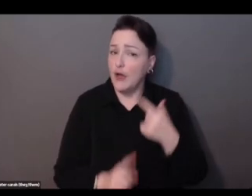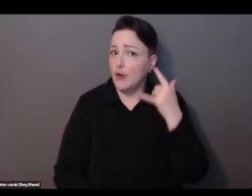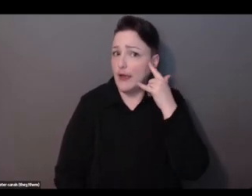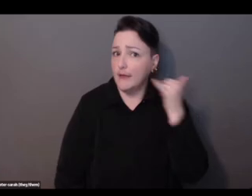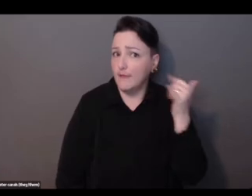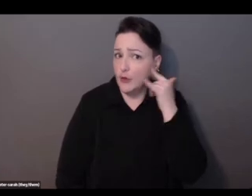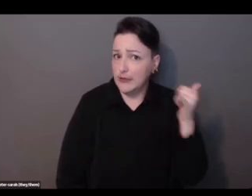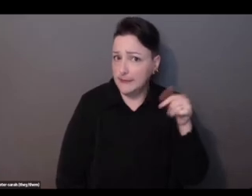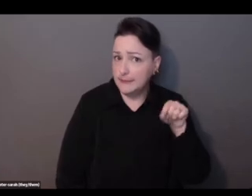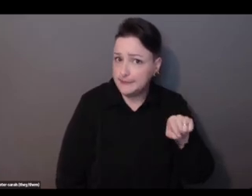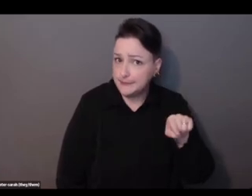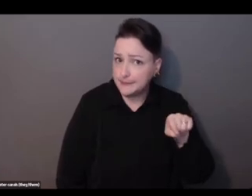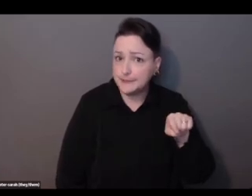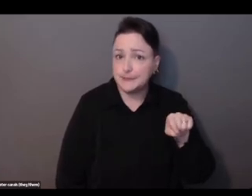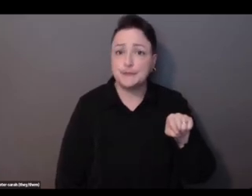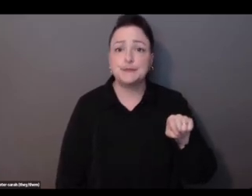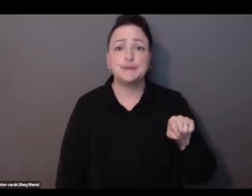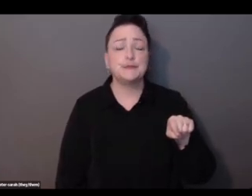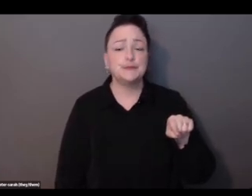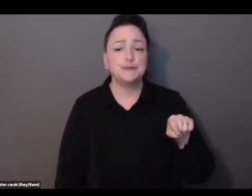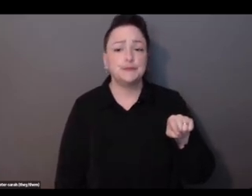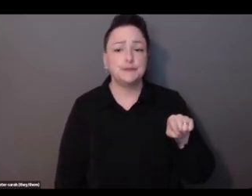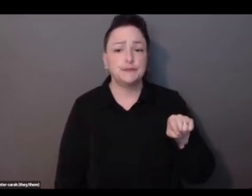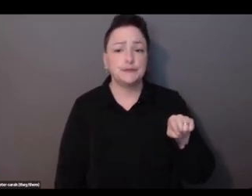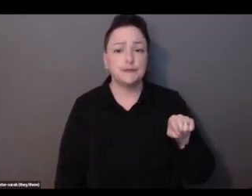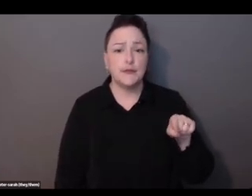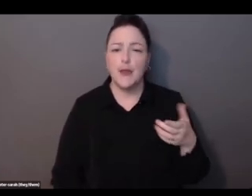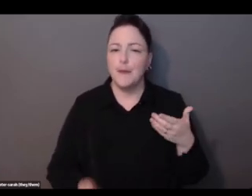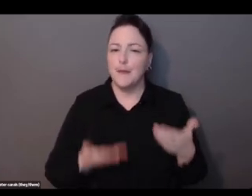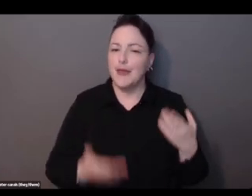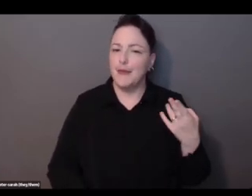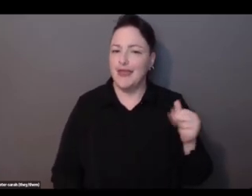and maybe Hannah might have more to add on to this,